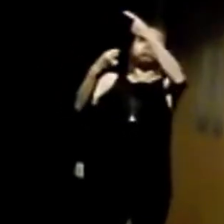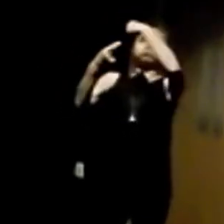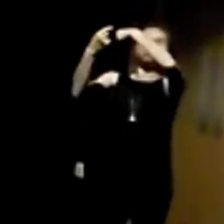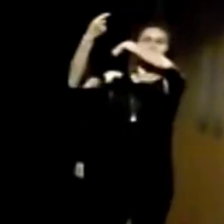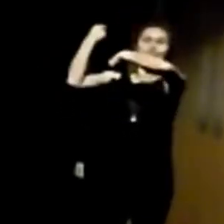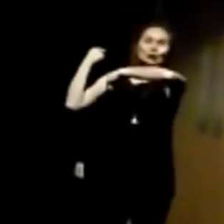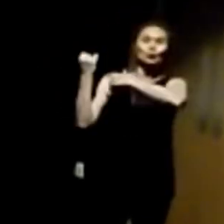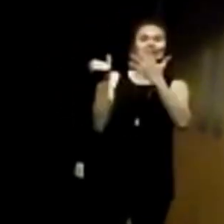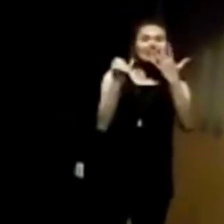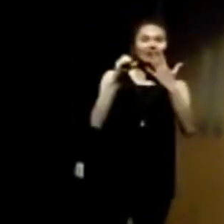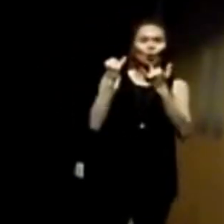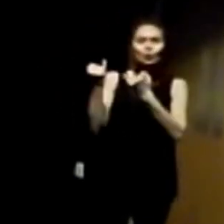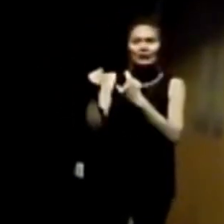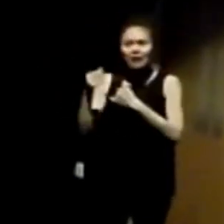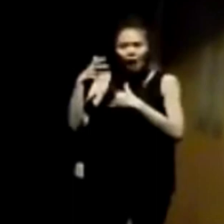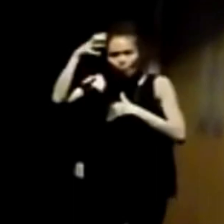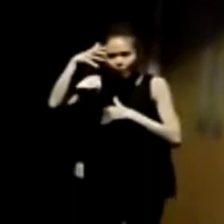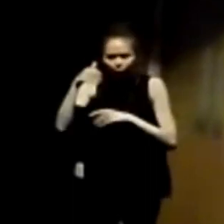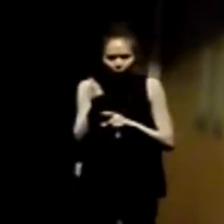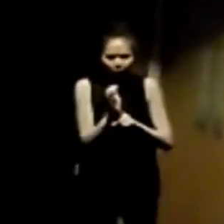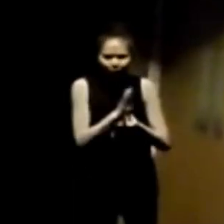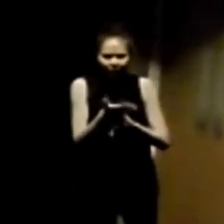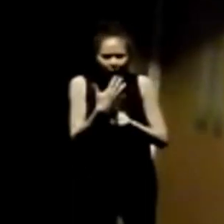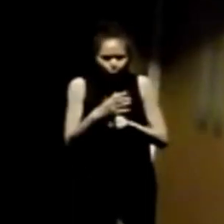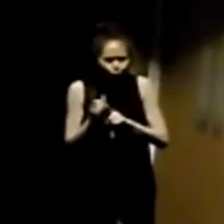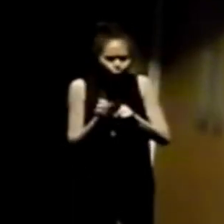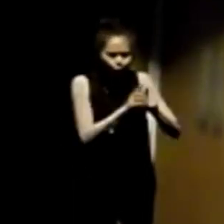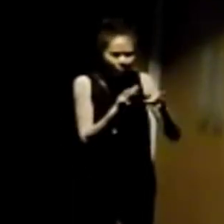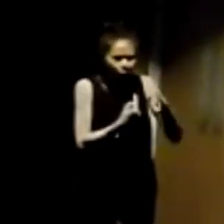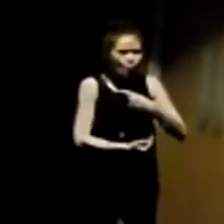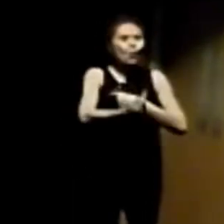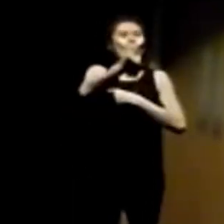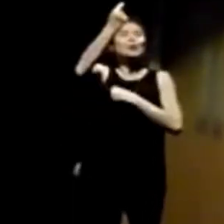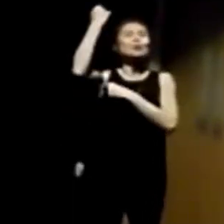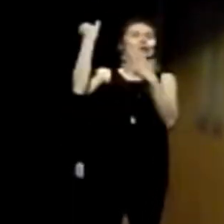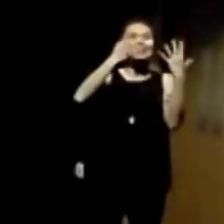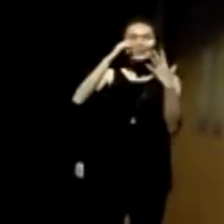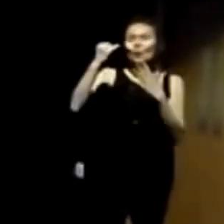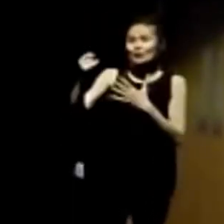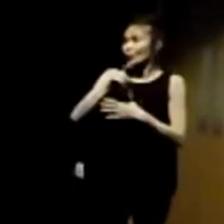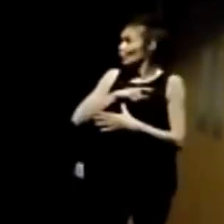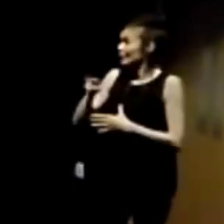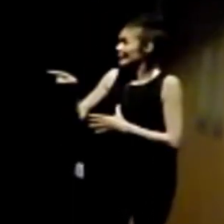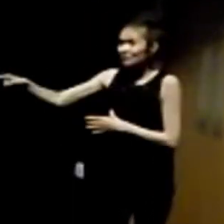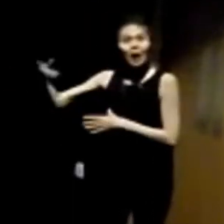He's blagged his way in because he's actually writing - in real life, he's writing a book about Shakespeare.